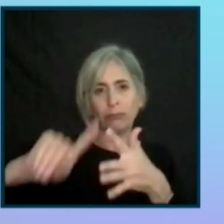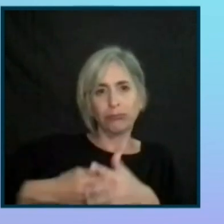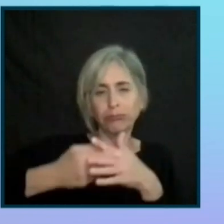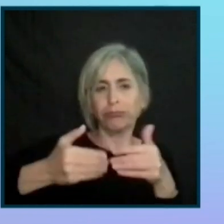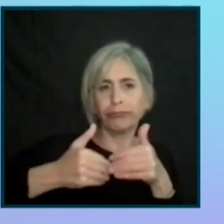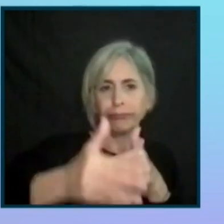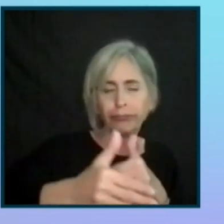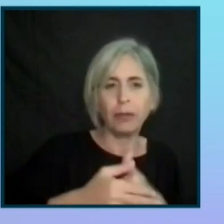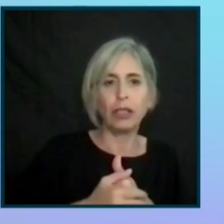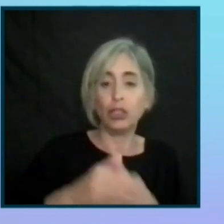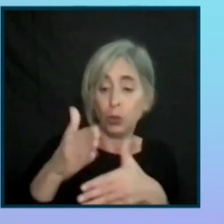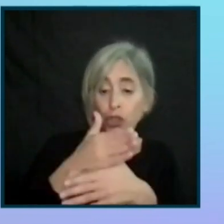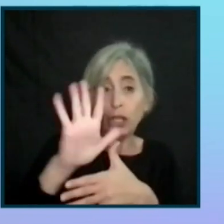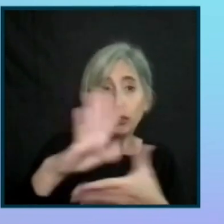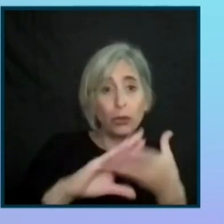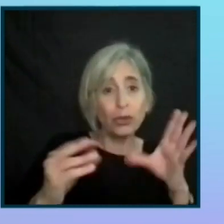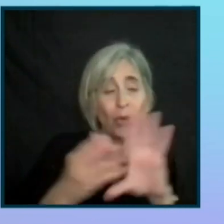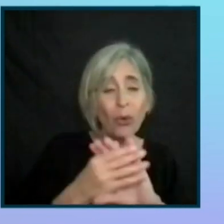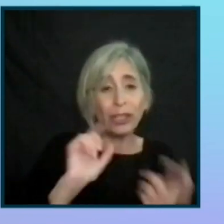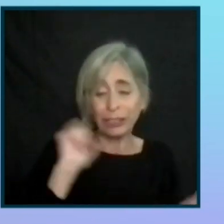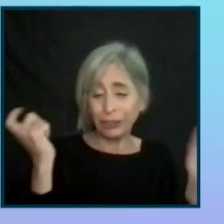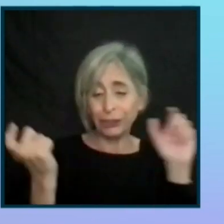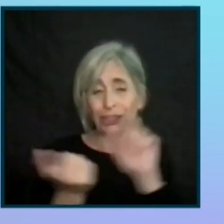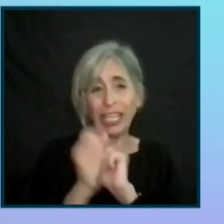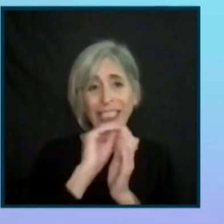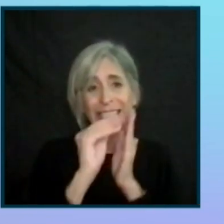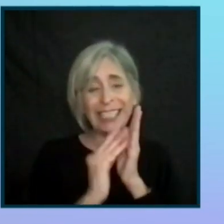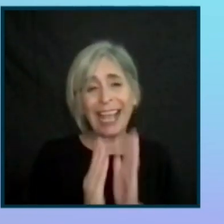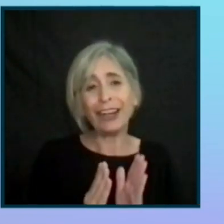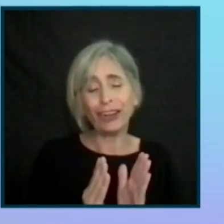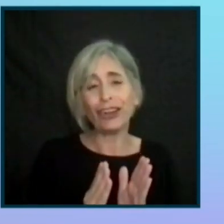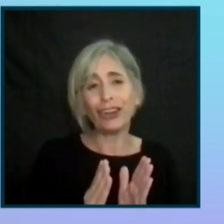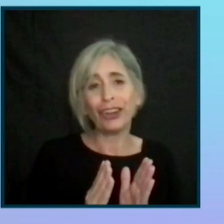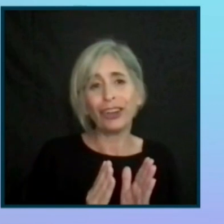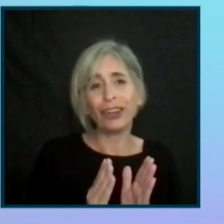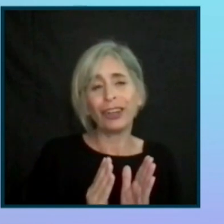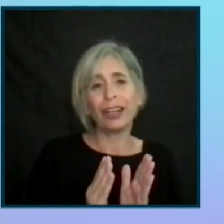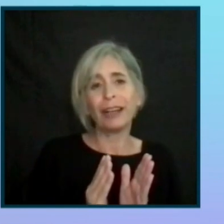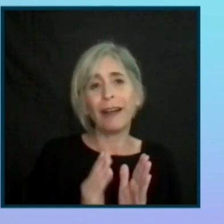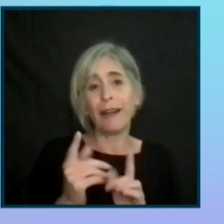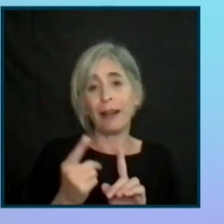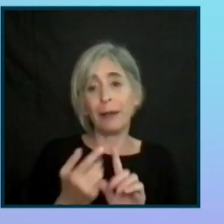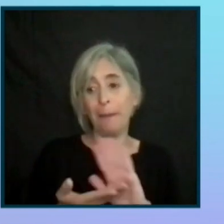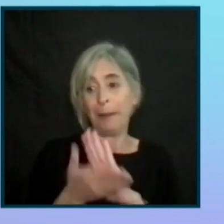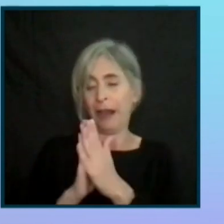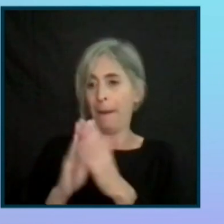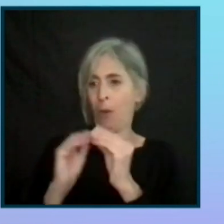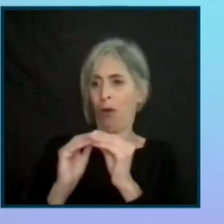you're all of a sudden converting a designer into an accessibility advocate.